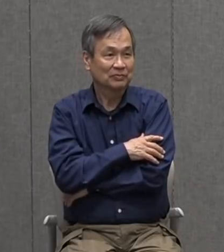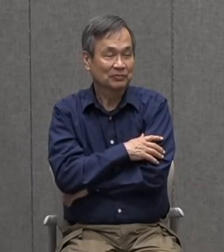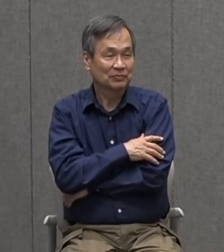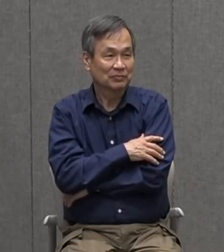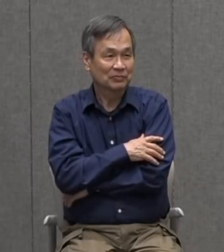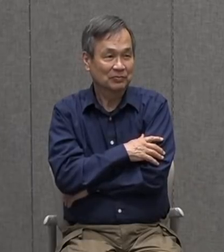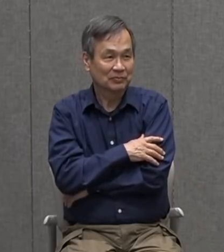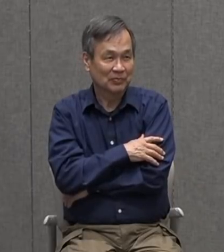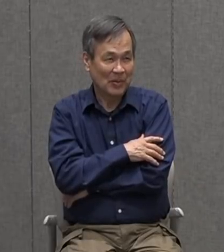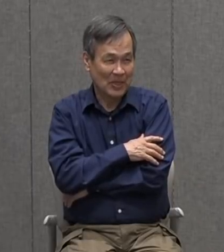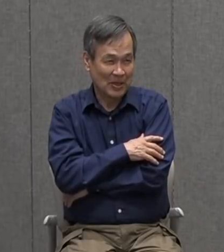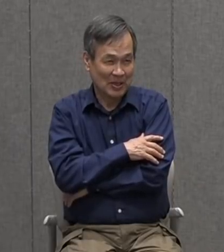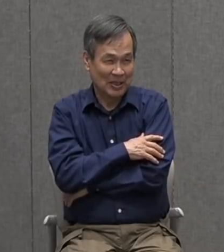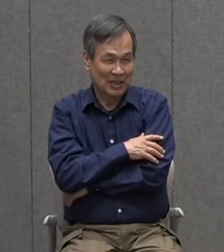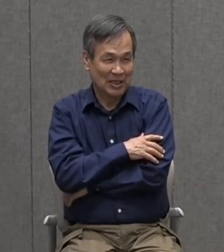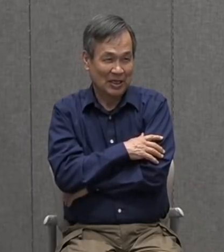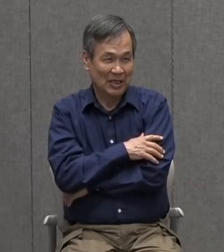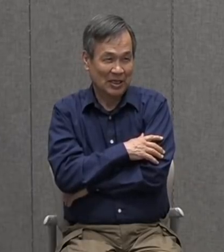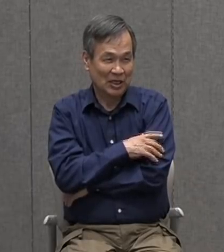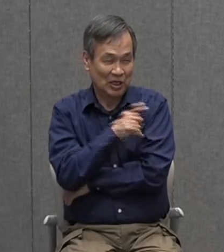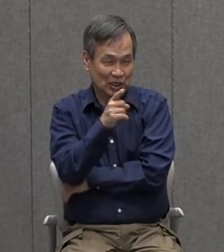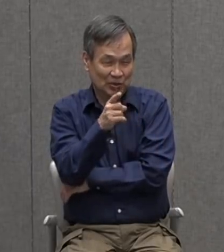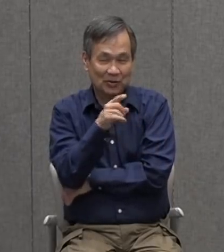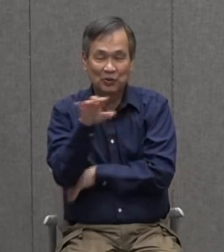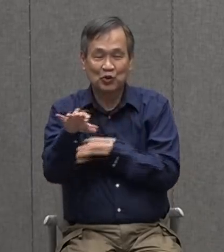Okay, so you picked a four.